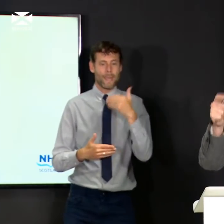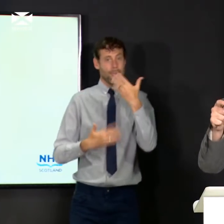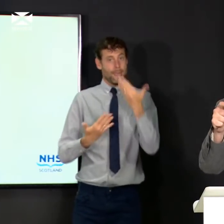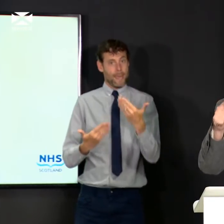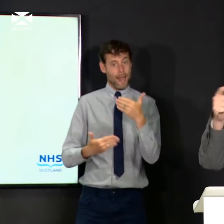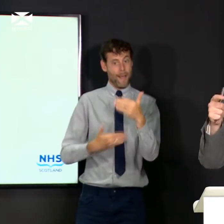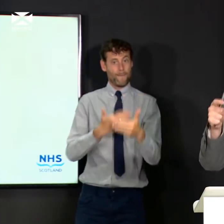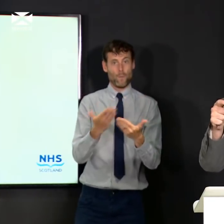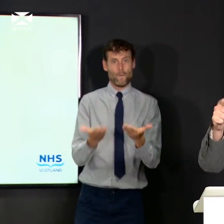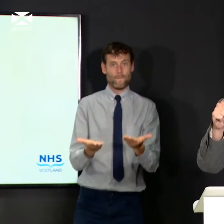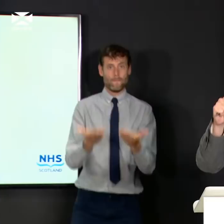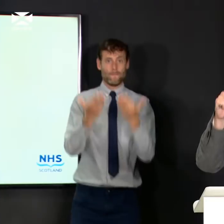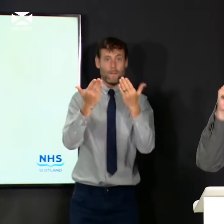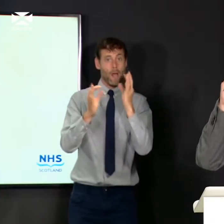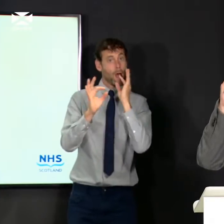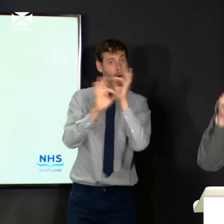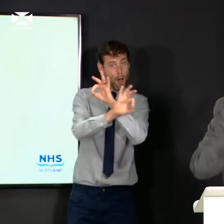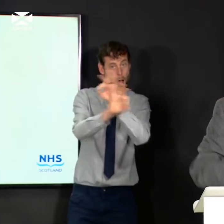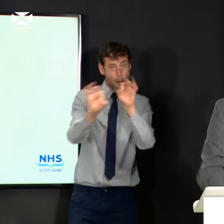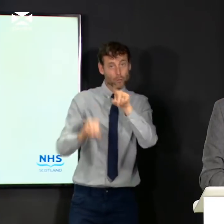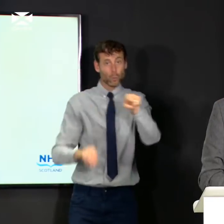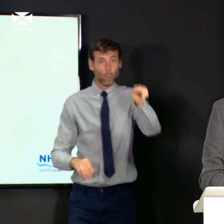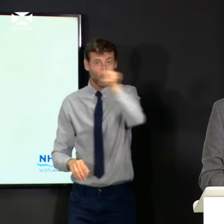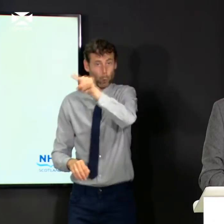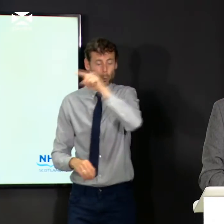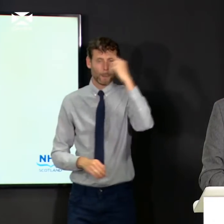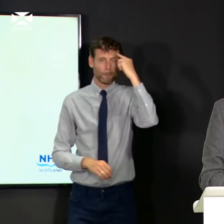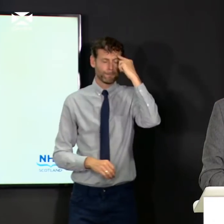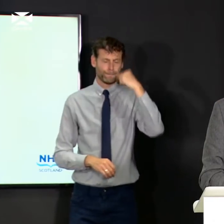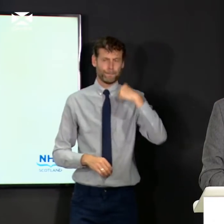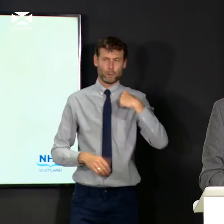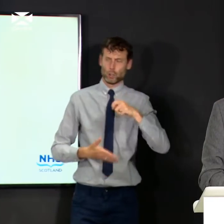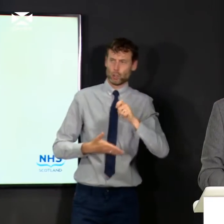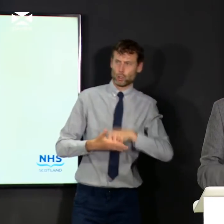procedure, shopping, we are really hopeful that people will take this very, very seriously.